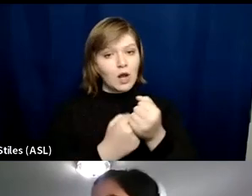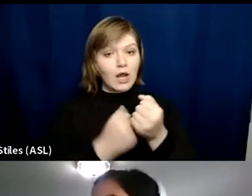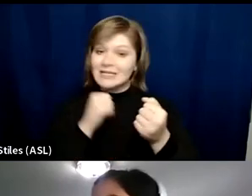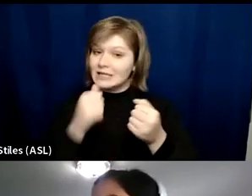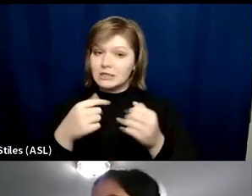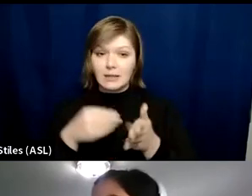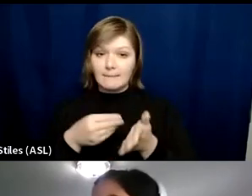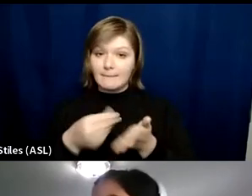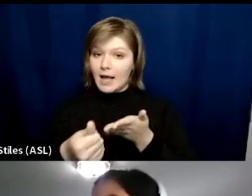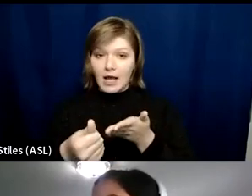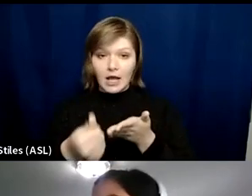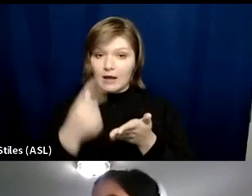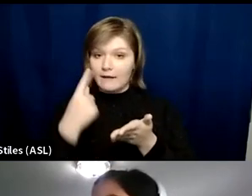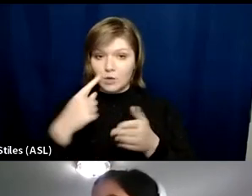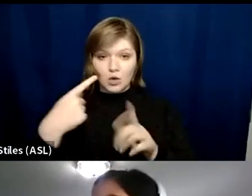Strategic use of ARPA funds.